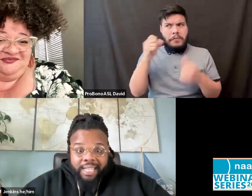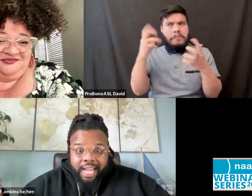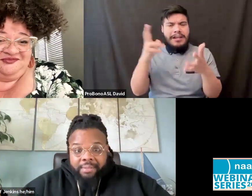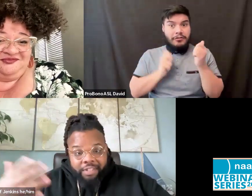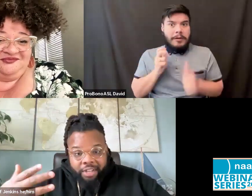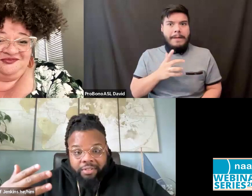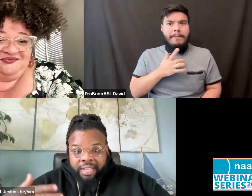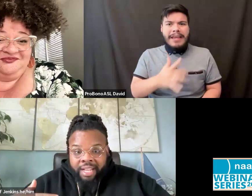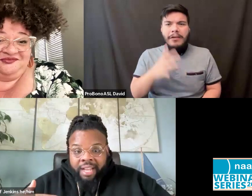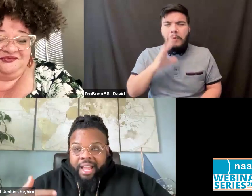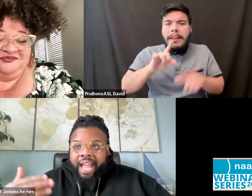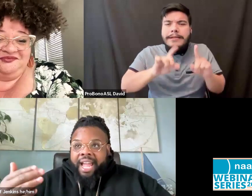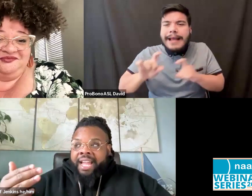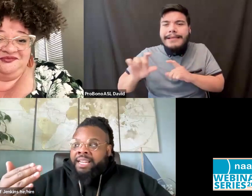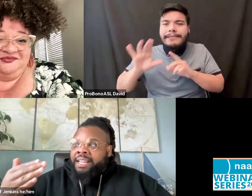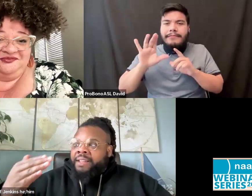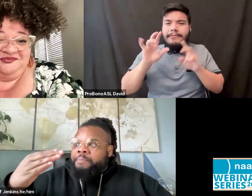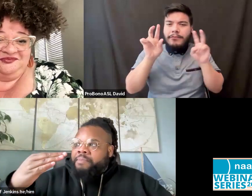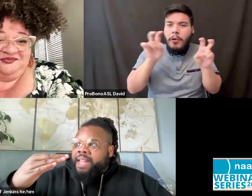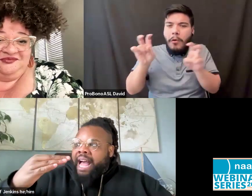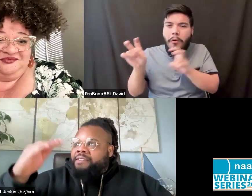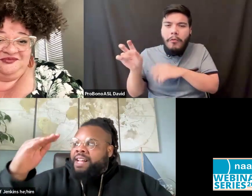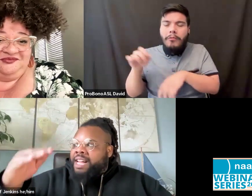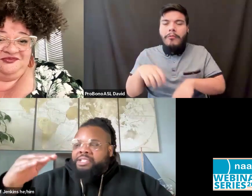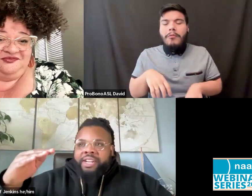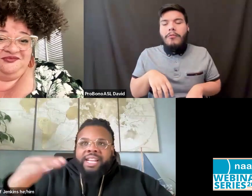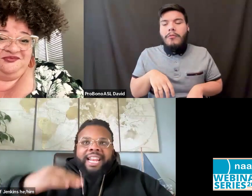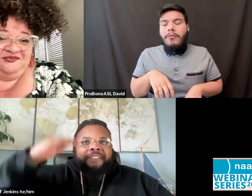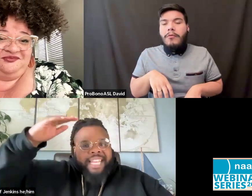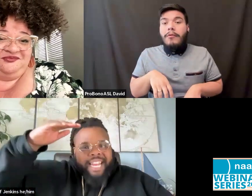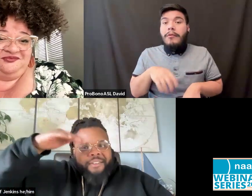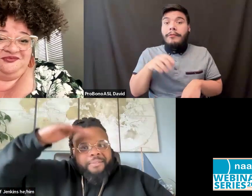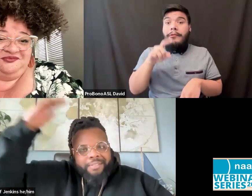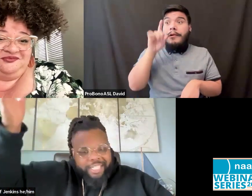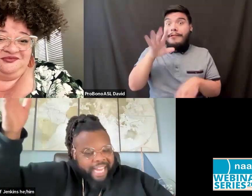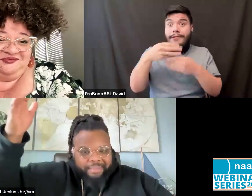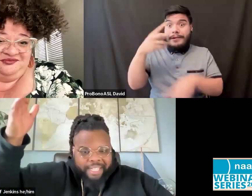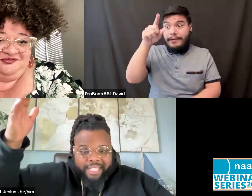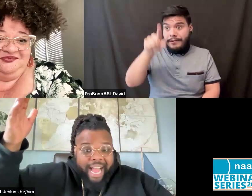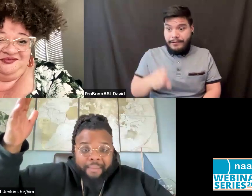the names of shows and out of a hundred, never say never sat up to the top